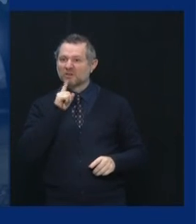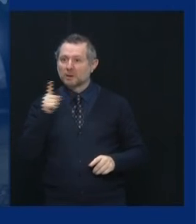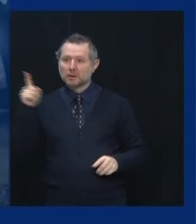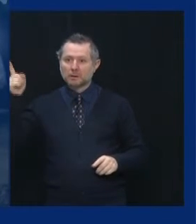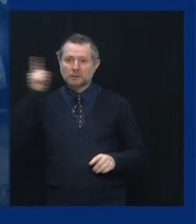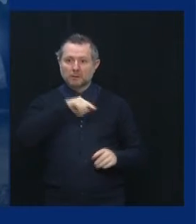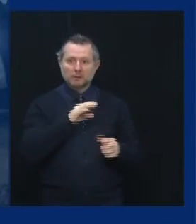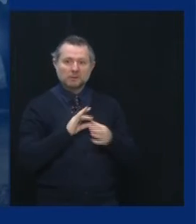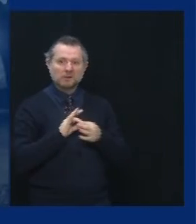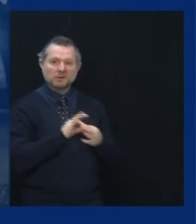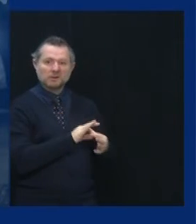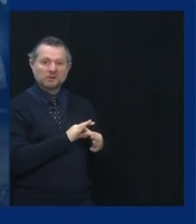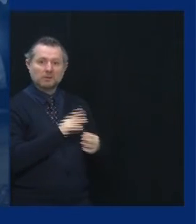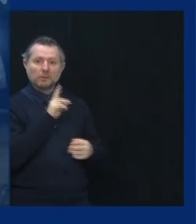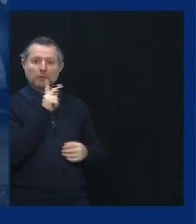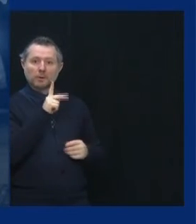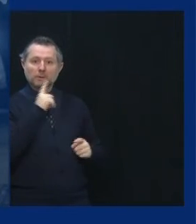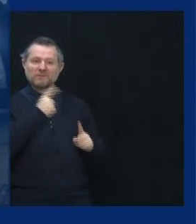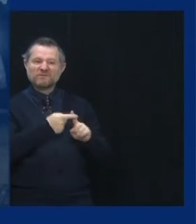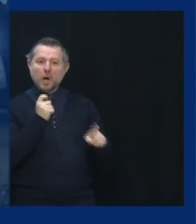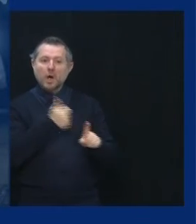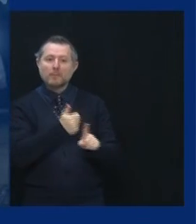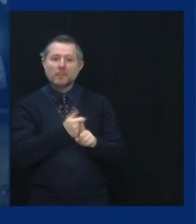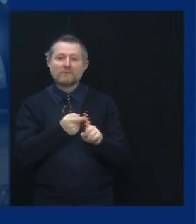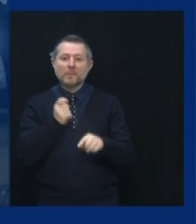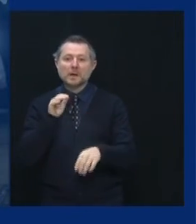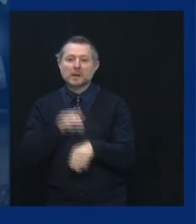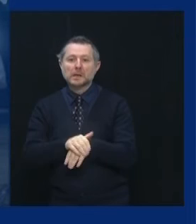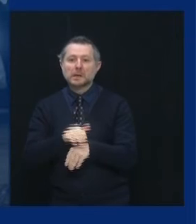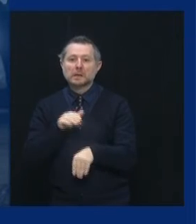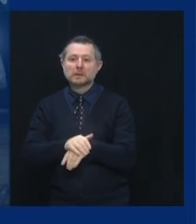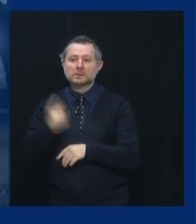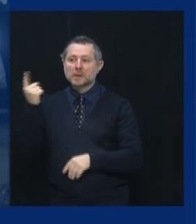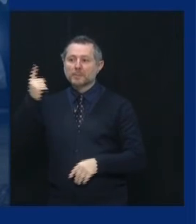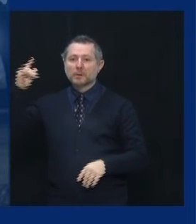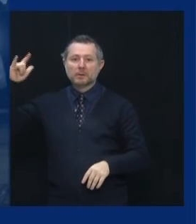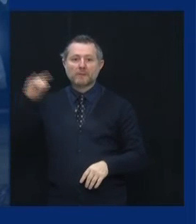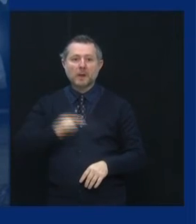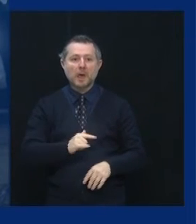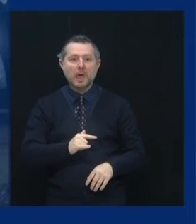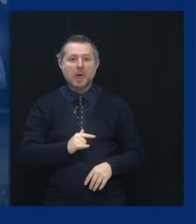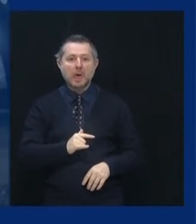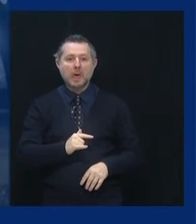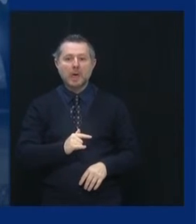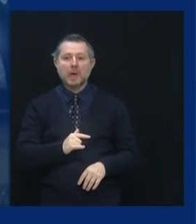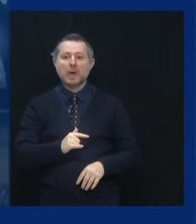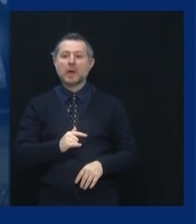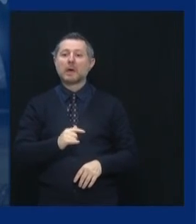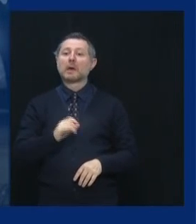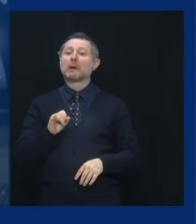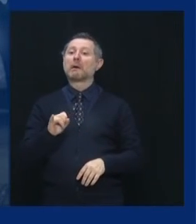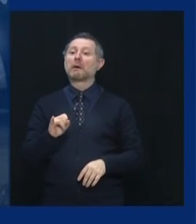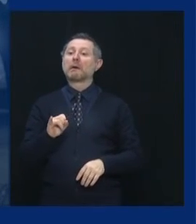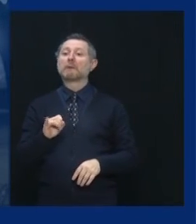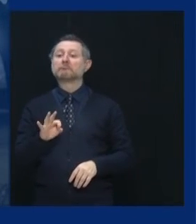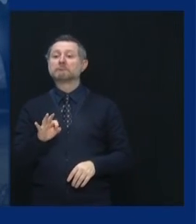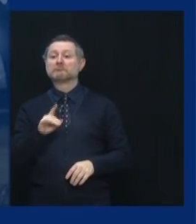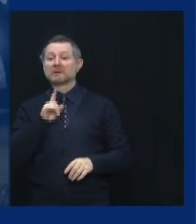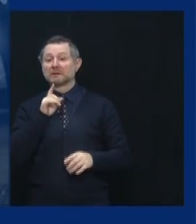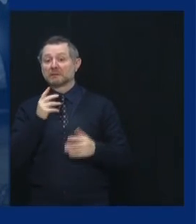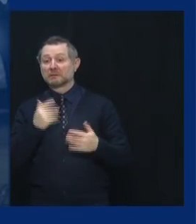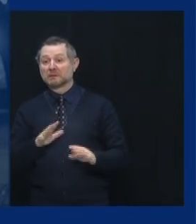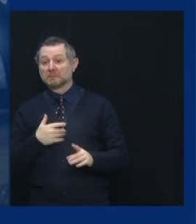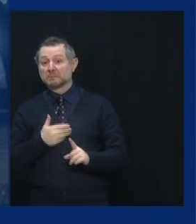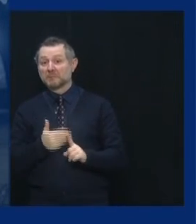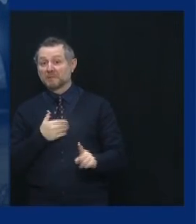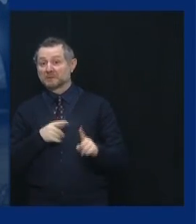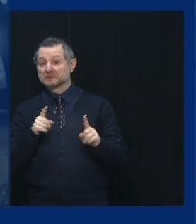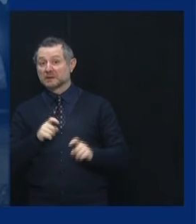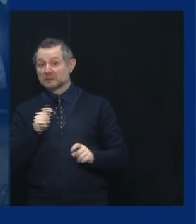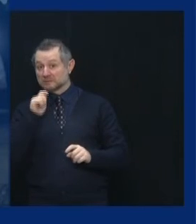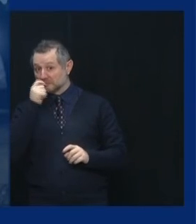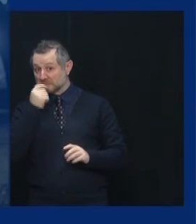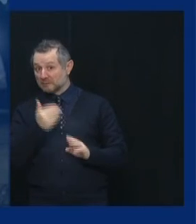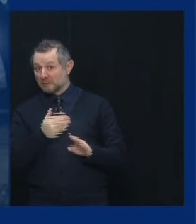CASE IN SARATOGA SPRINGS WAS